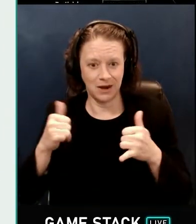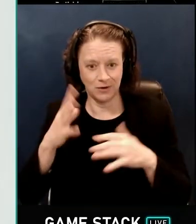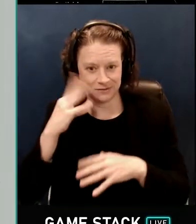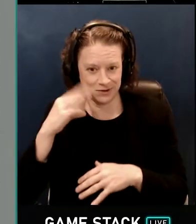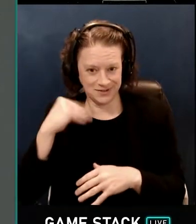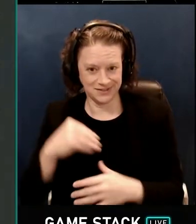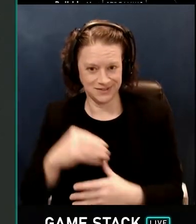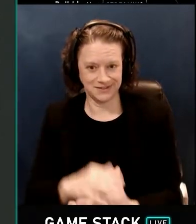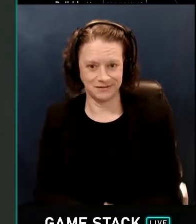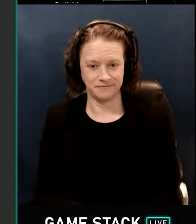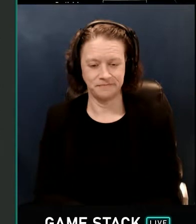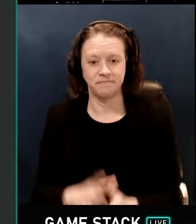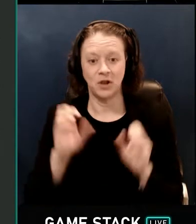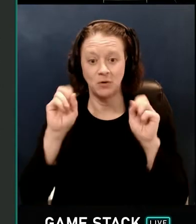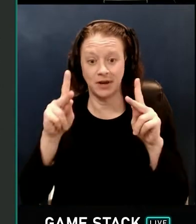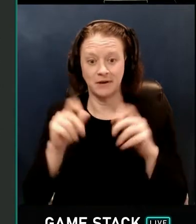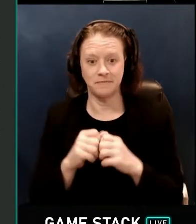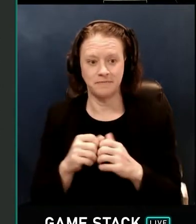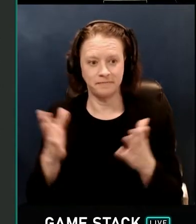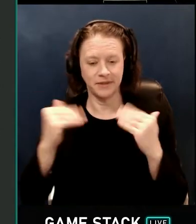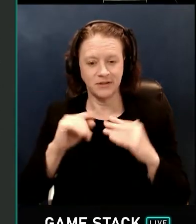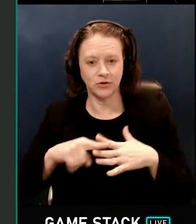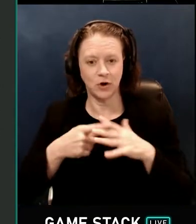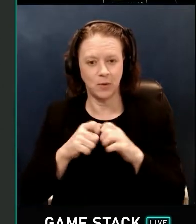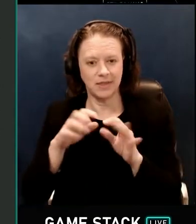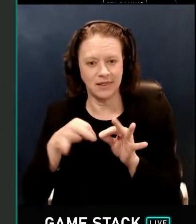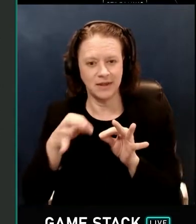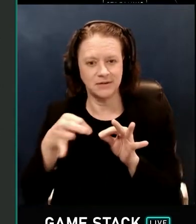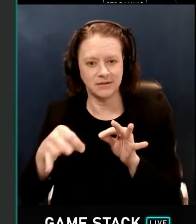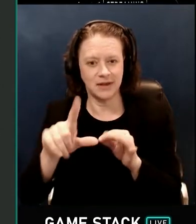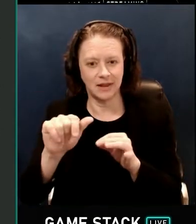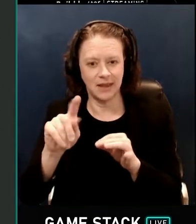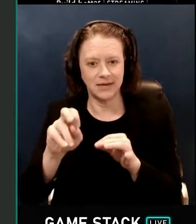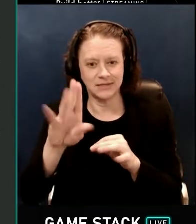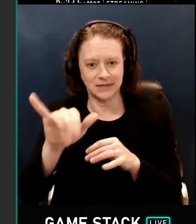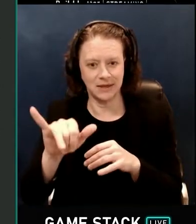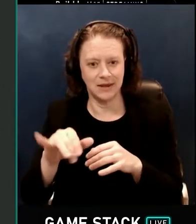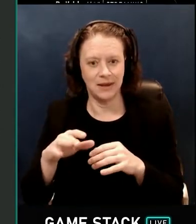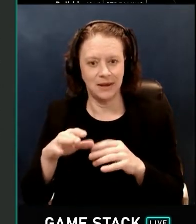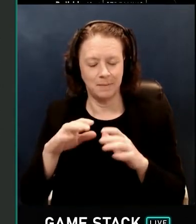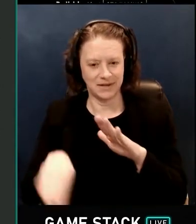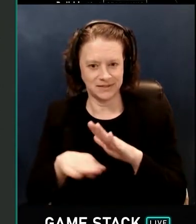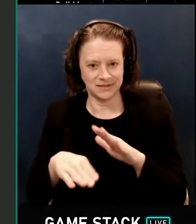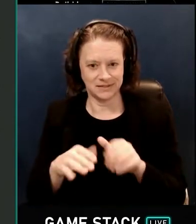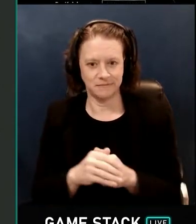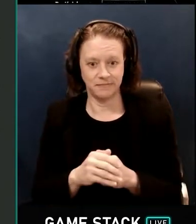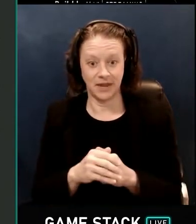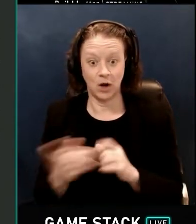OK, so let’s launch into some latency basics and get back to our story.